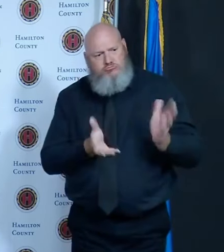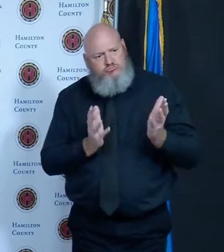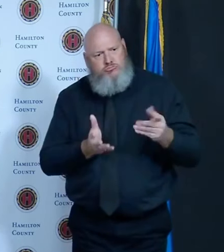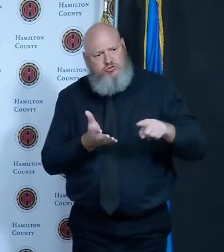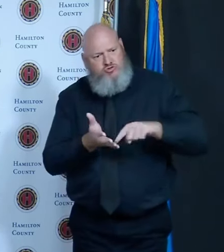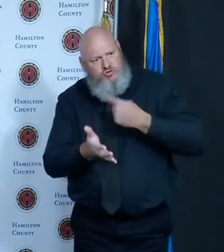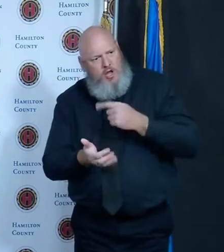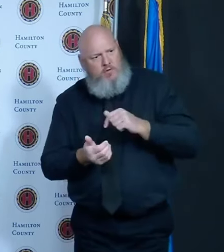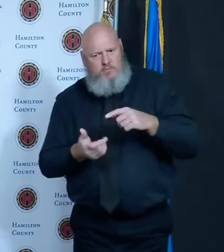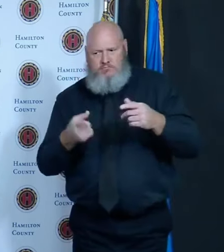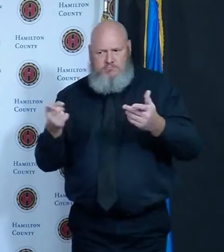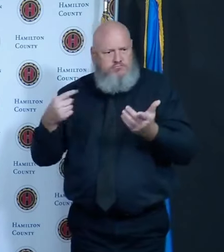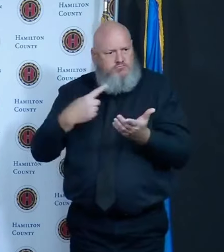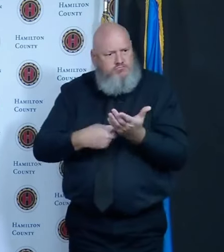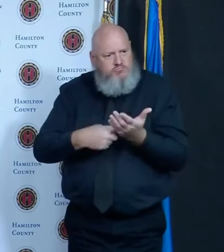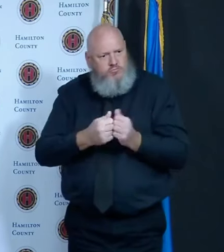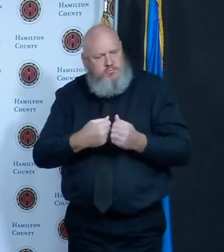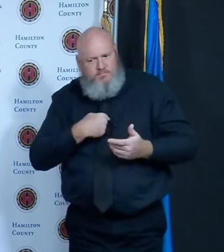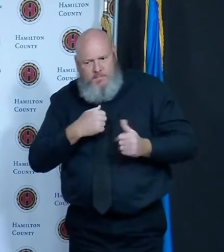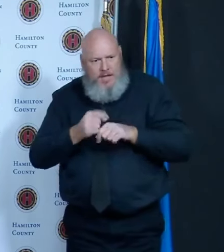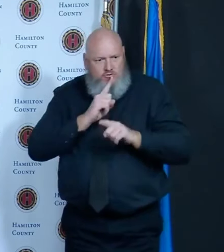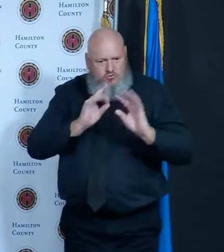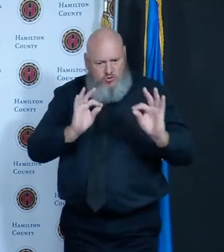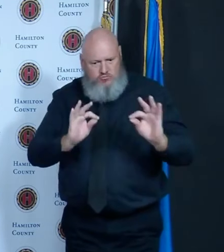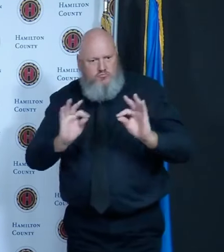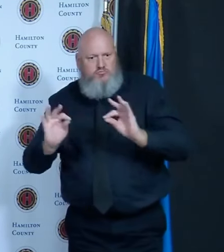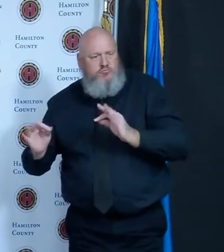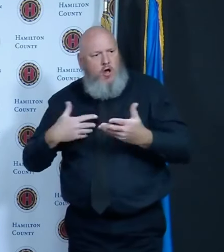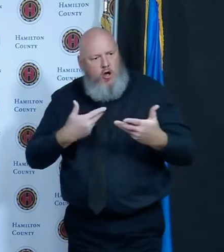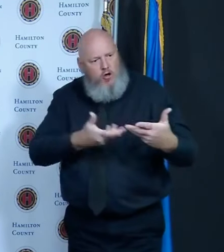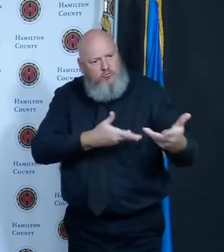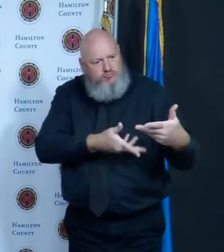just a little bit about PPE I want to give you an update on the